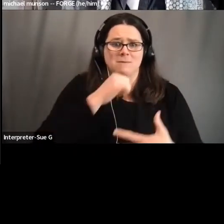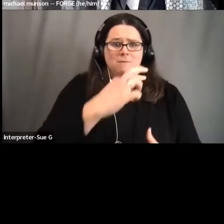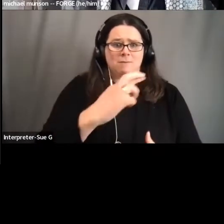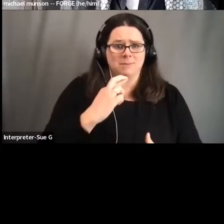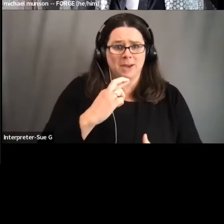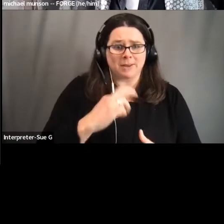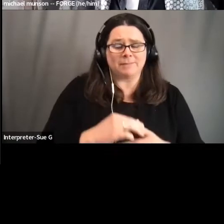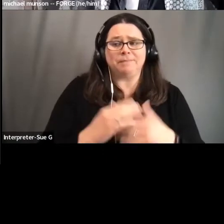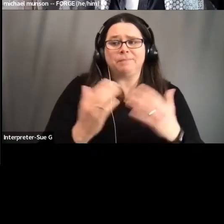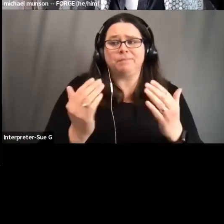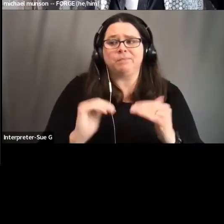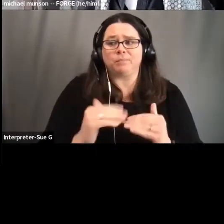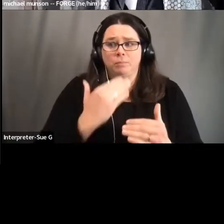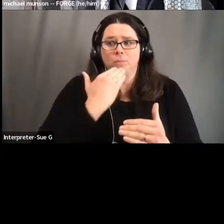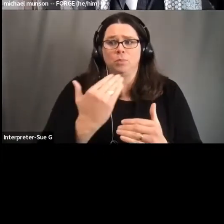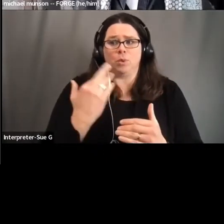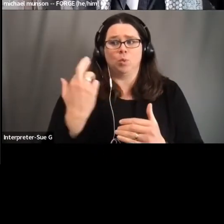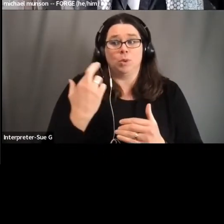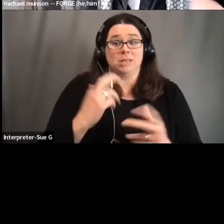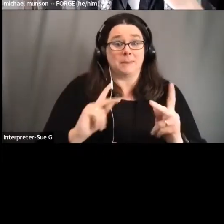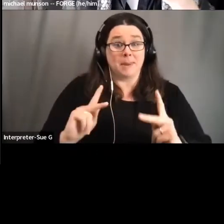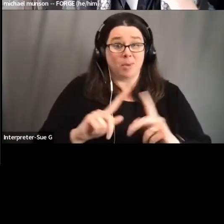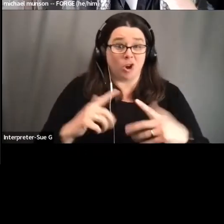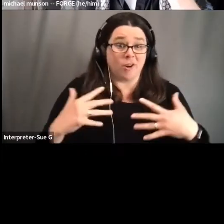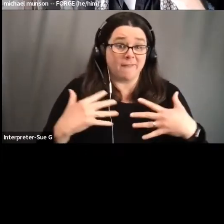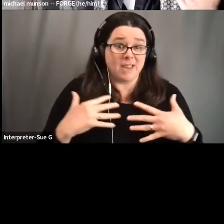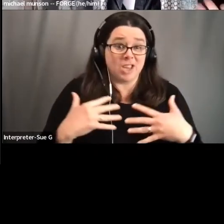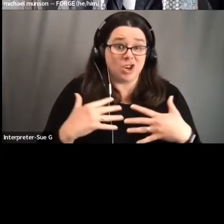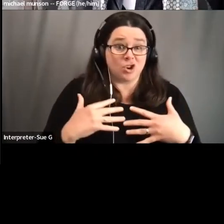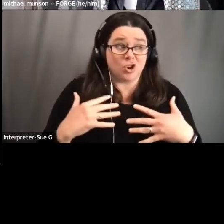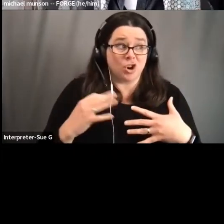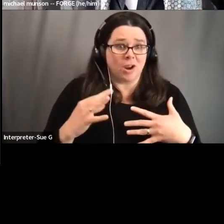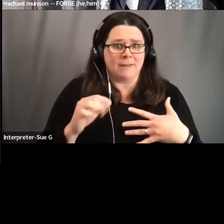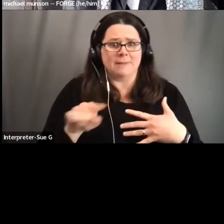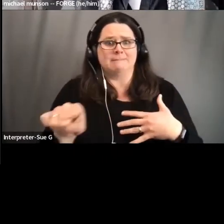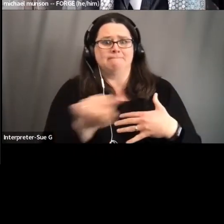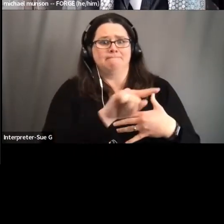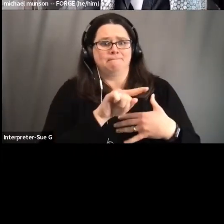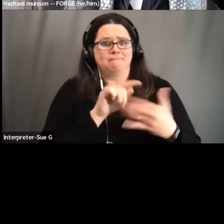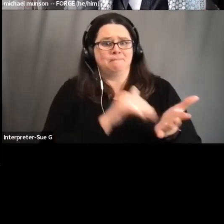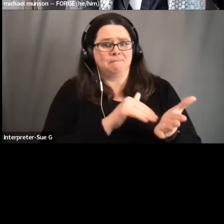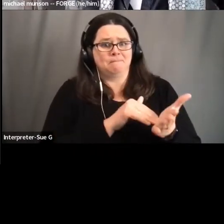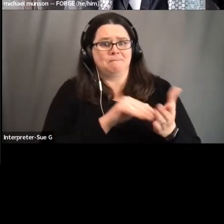and there's really good reason that people are fearful of healthcare providers and what's going on